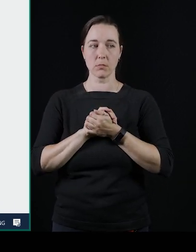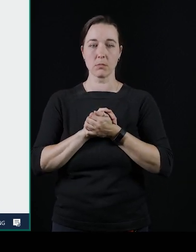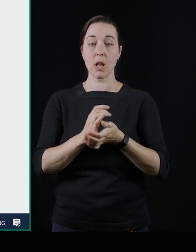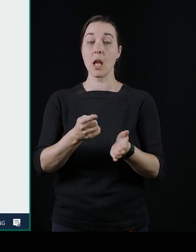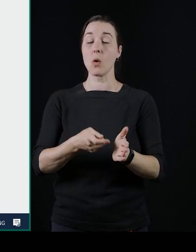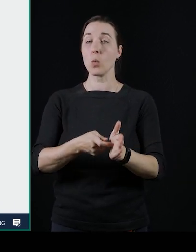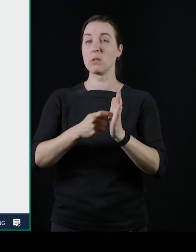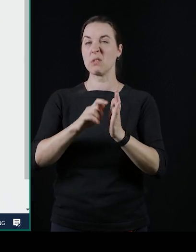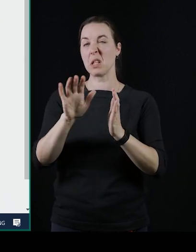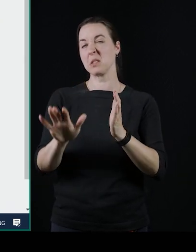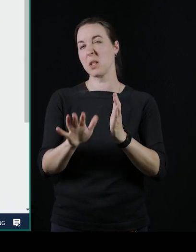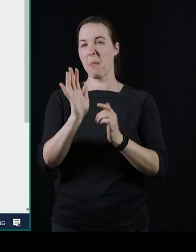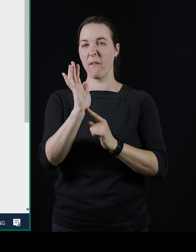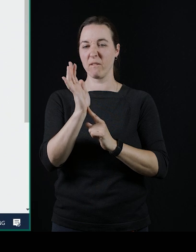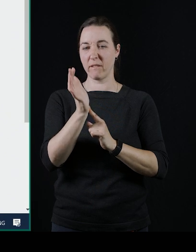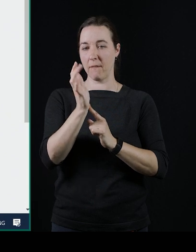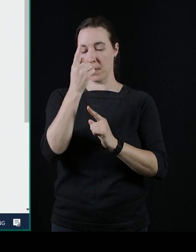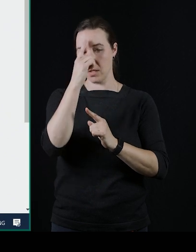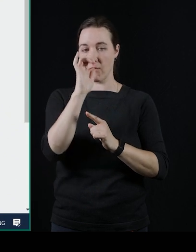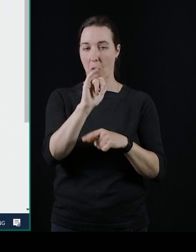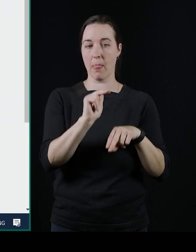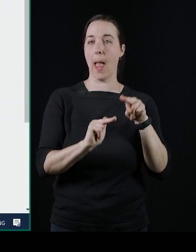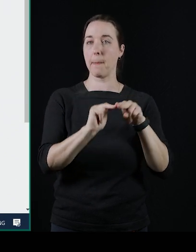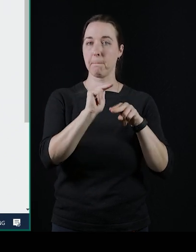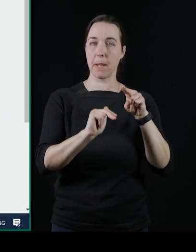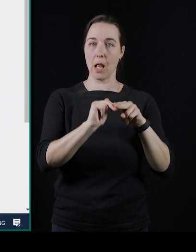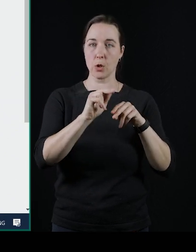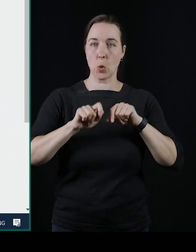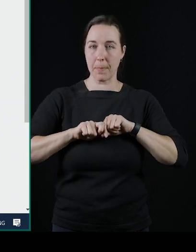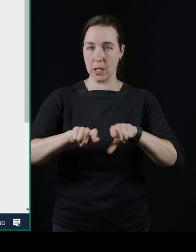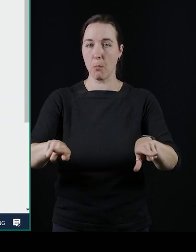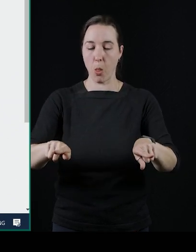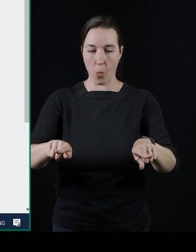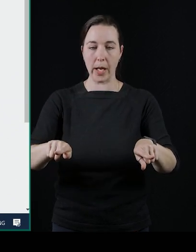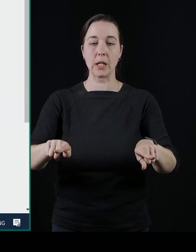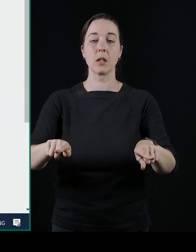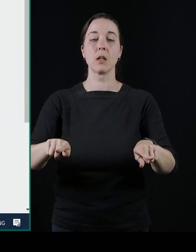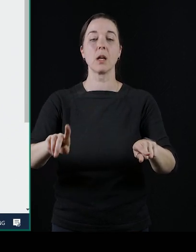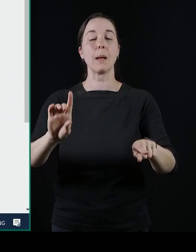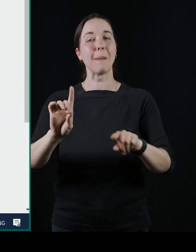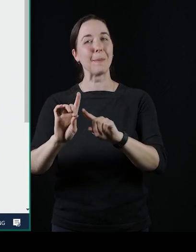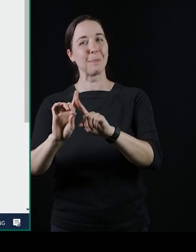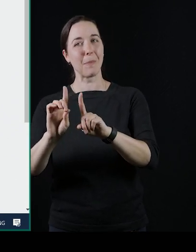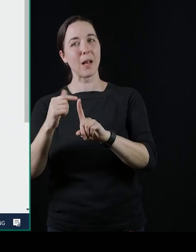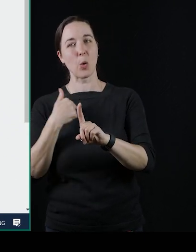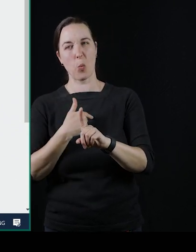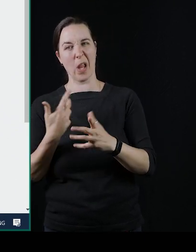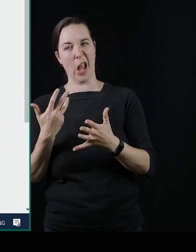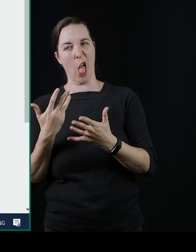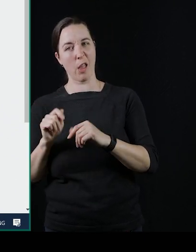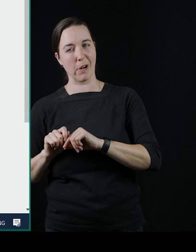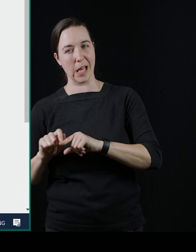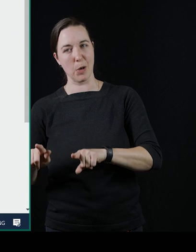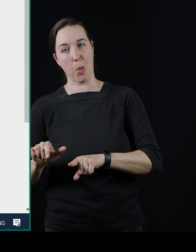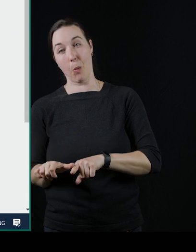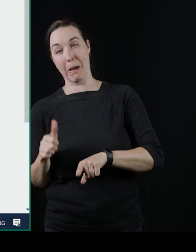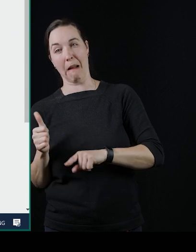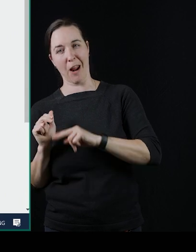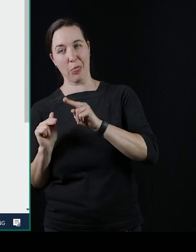It will take about five minutes for this bit to be, to be deployed. However, we have deployed another build